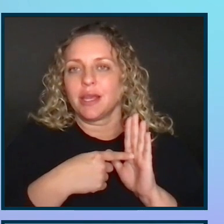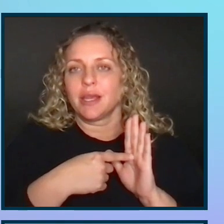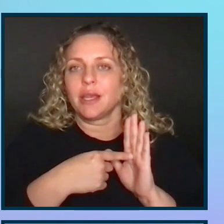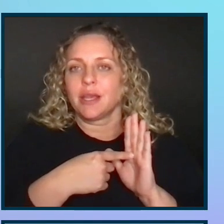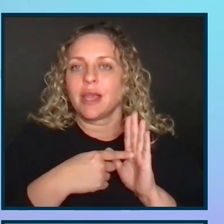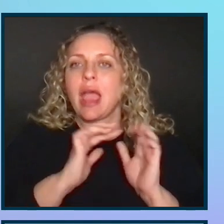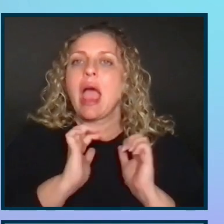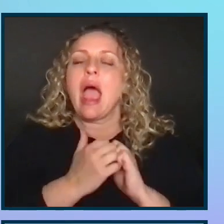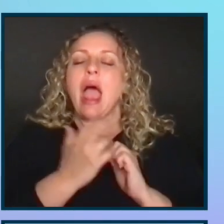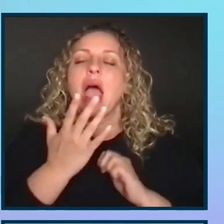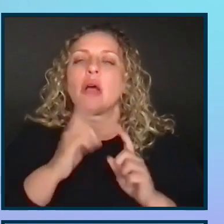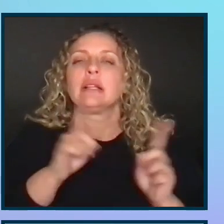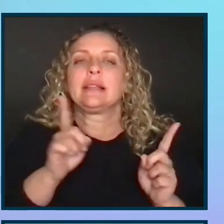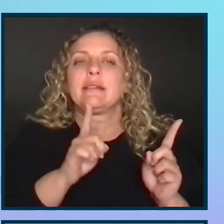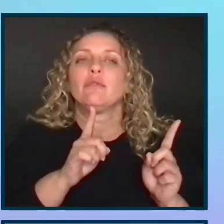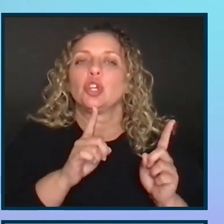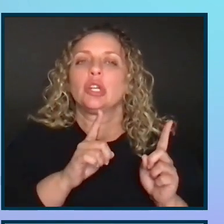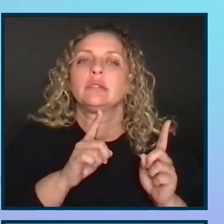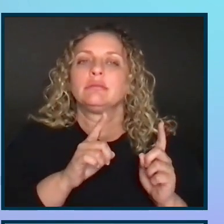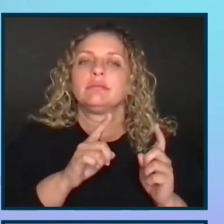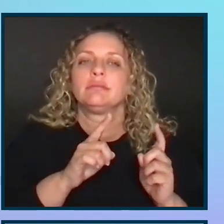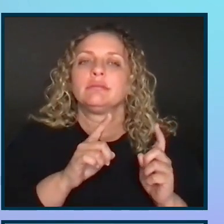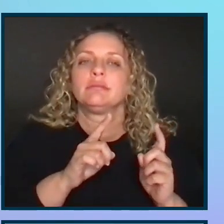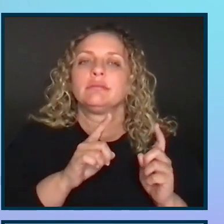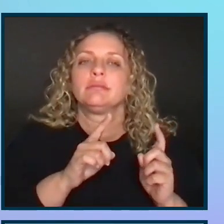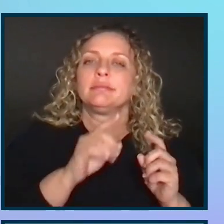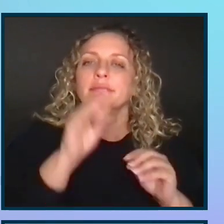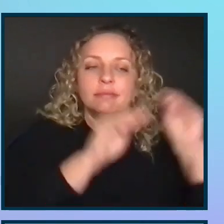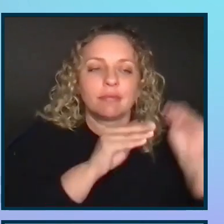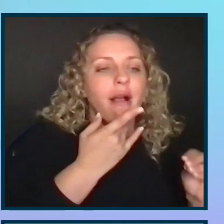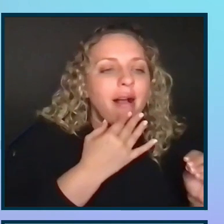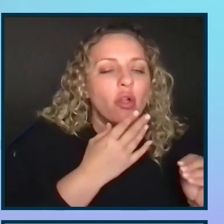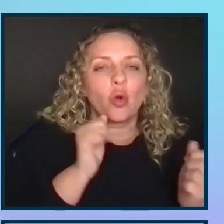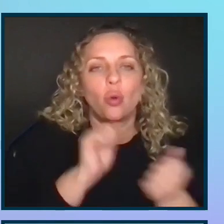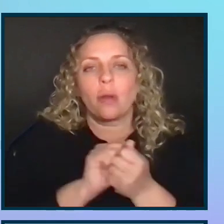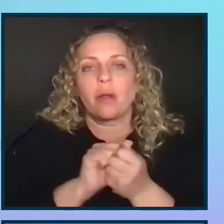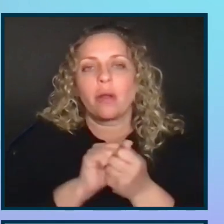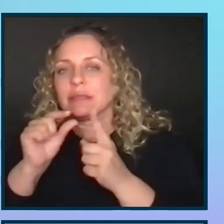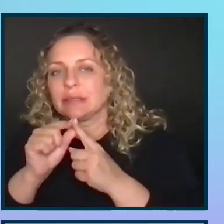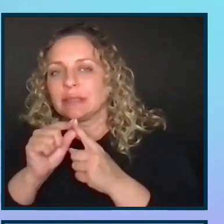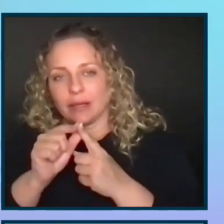how different combinations of color and text can work to achieve contrast.